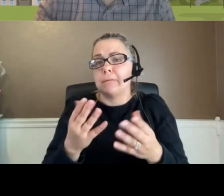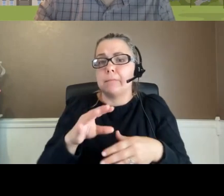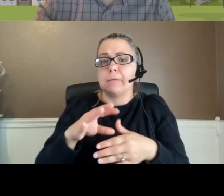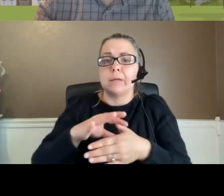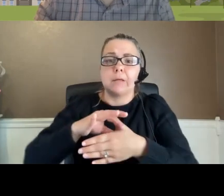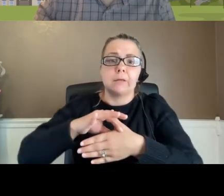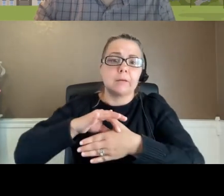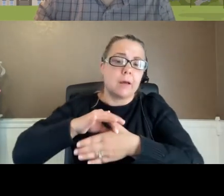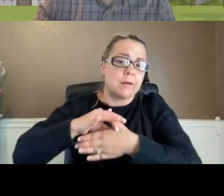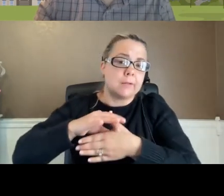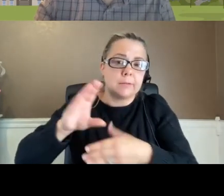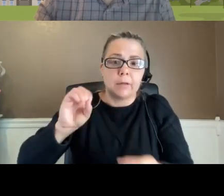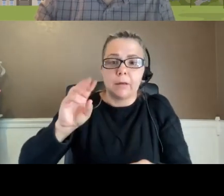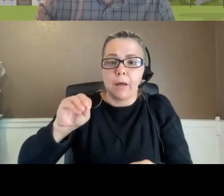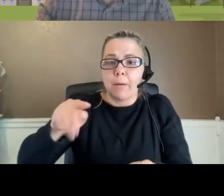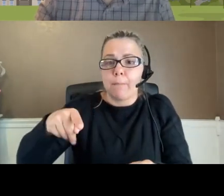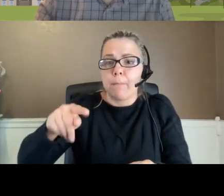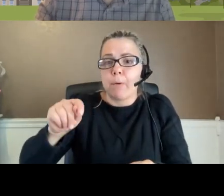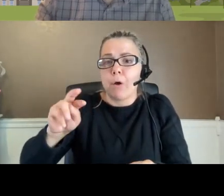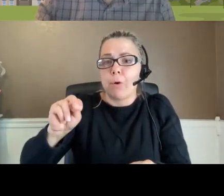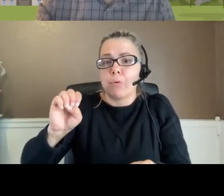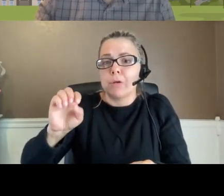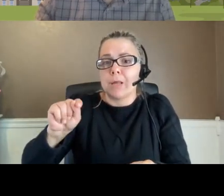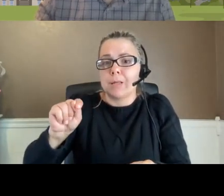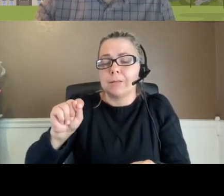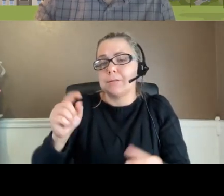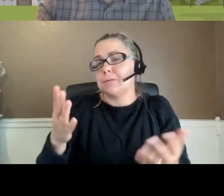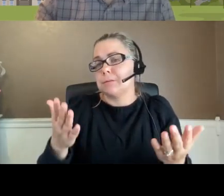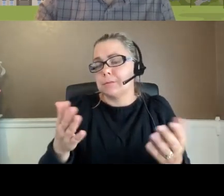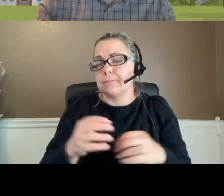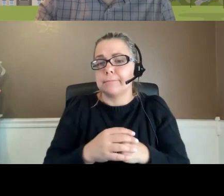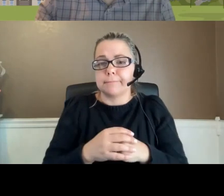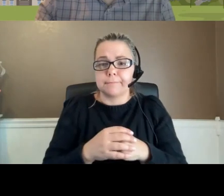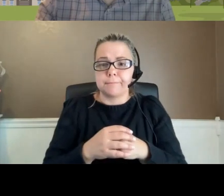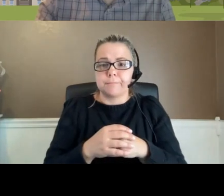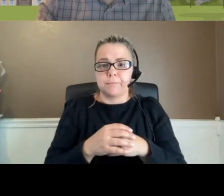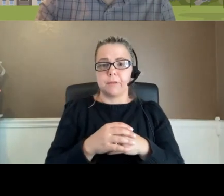might be used throughout a site. That's really where we're starting to get a little more into